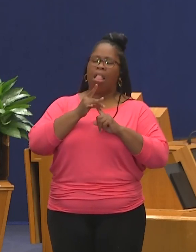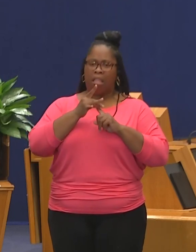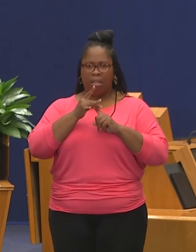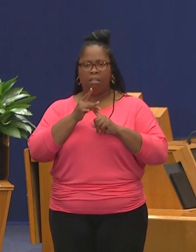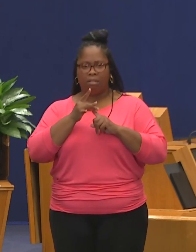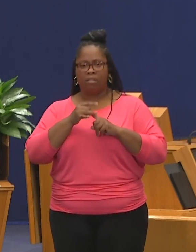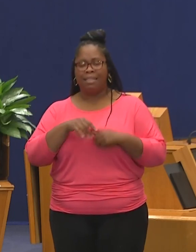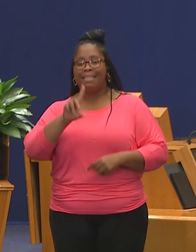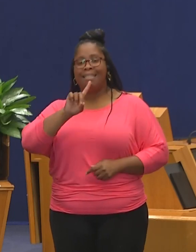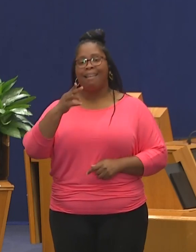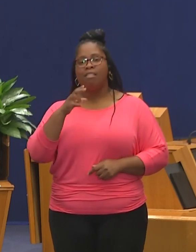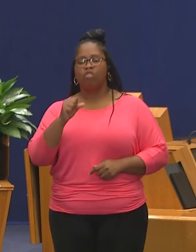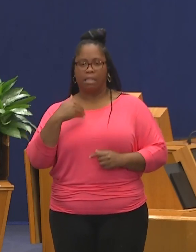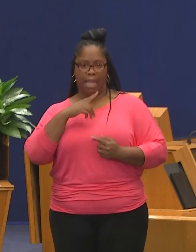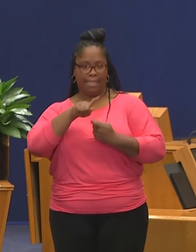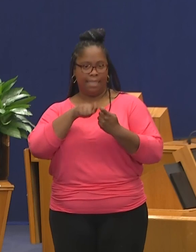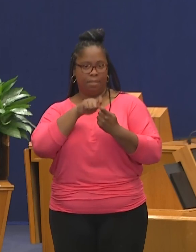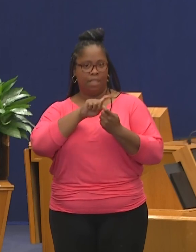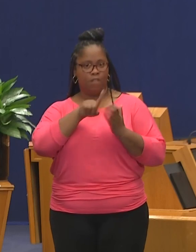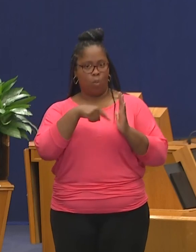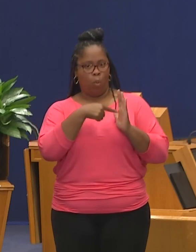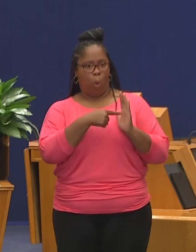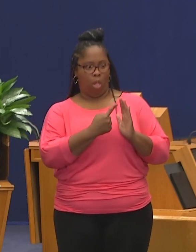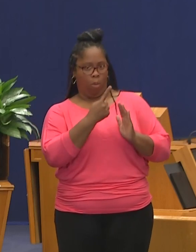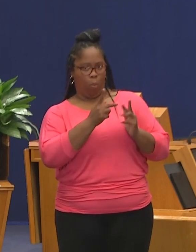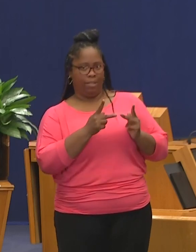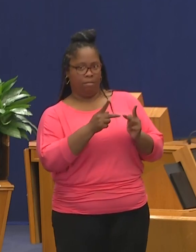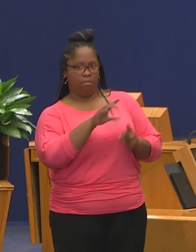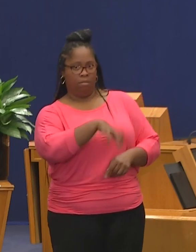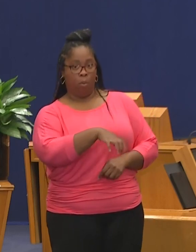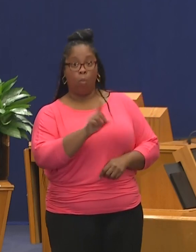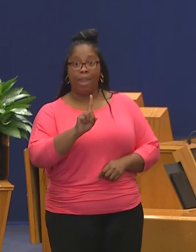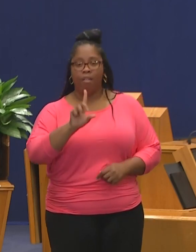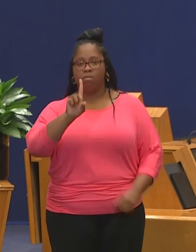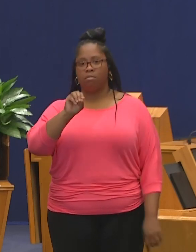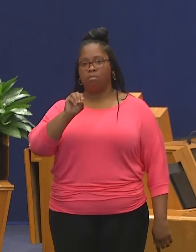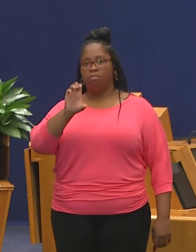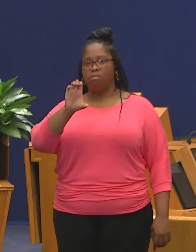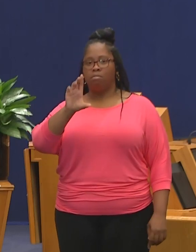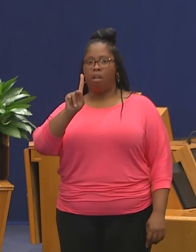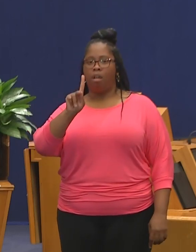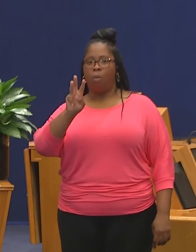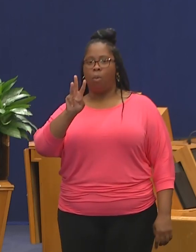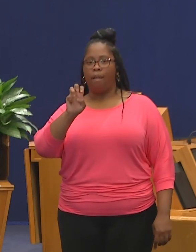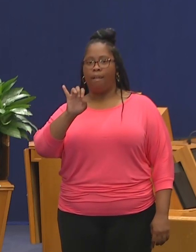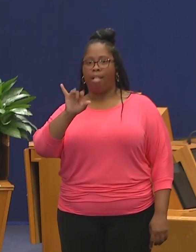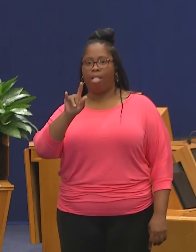EXPERIENCING HOMELESSNESS AS SOME OF THE SPECIFIC SITES. D.H.A.S. HAS A SPECIFIC ROLE ALT